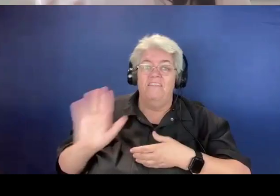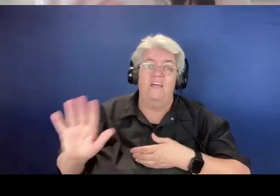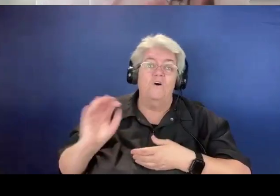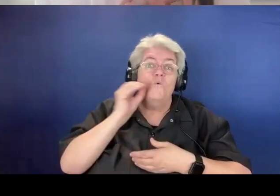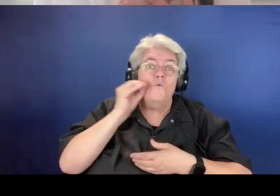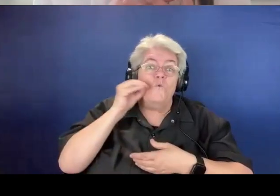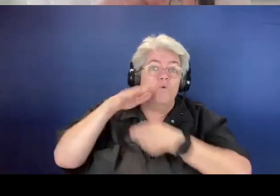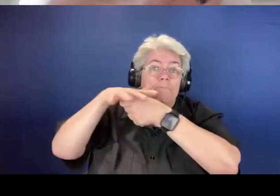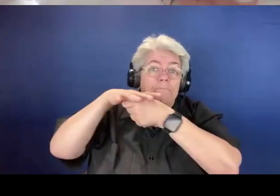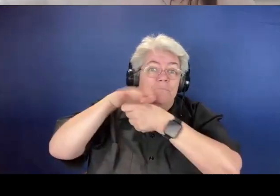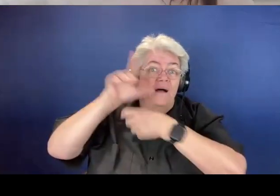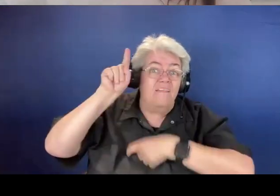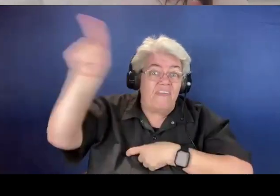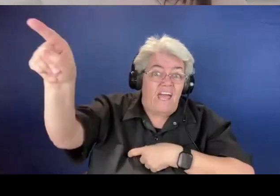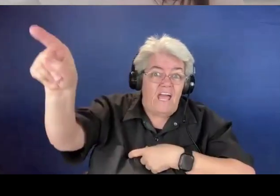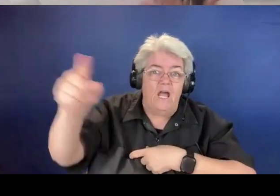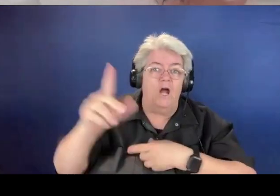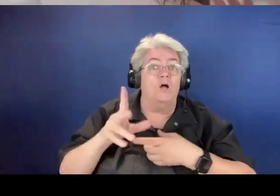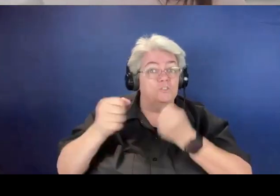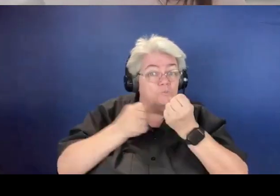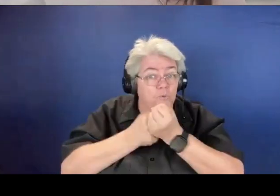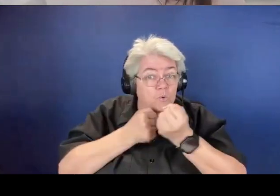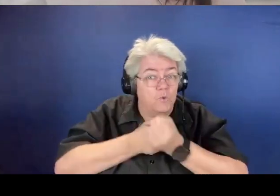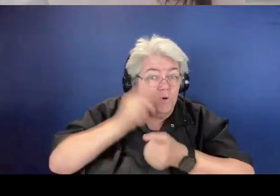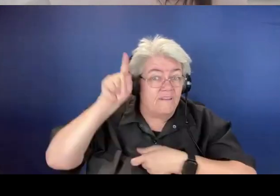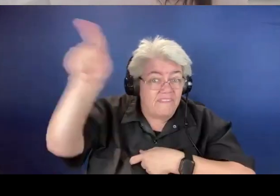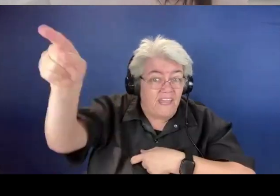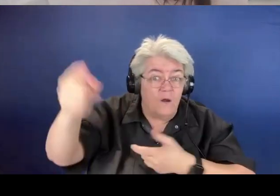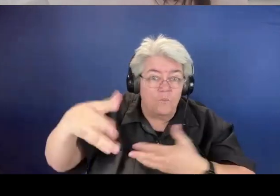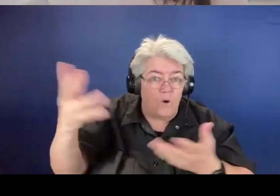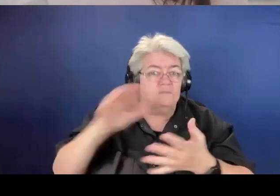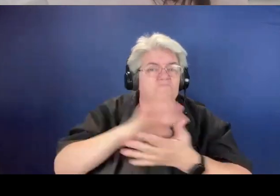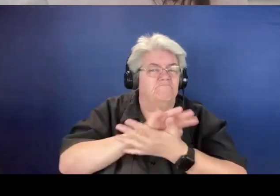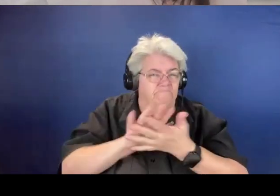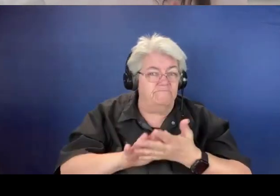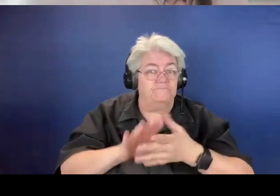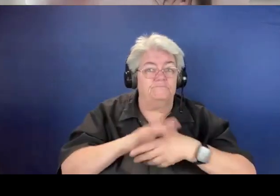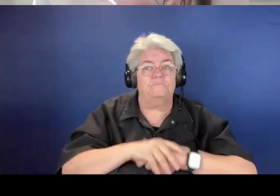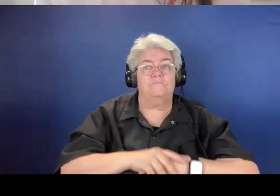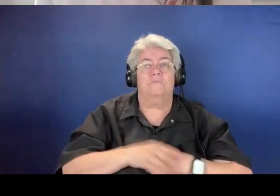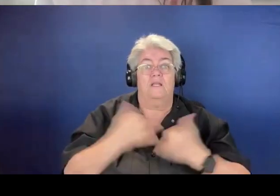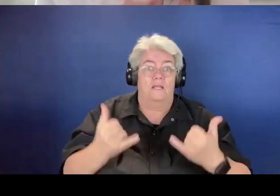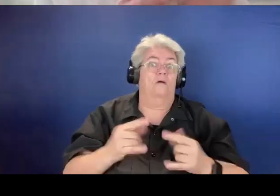system, or some of their view, their world views.